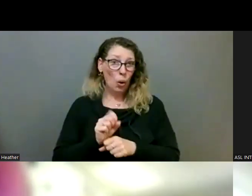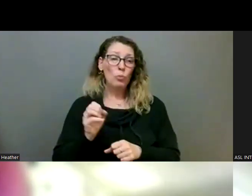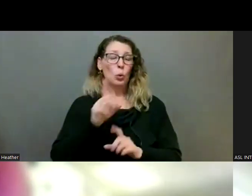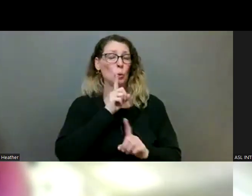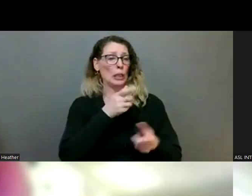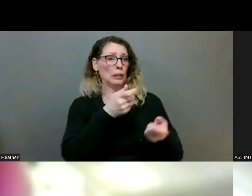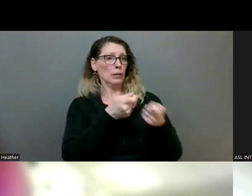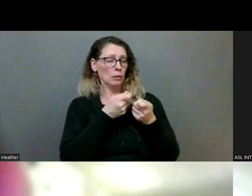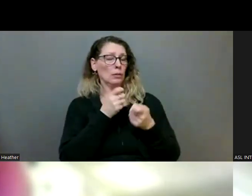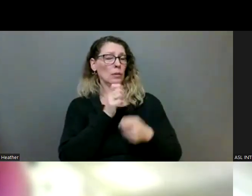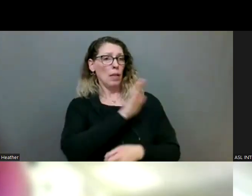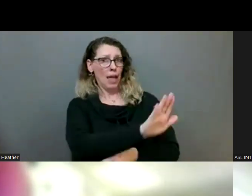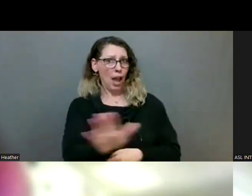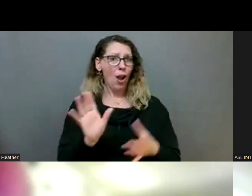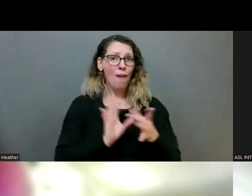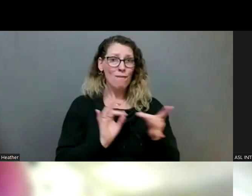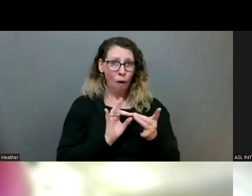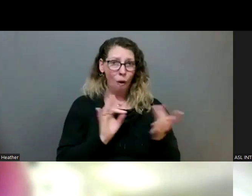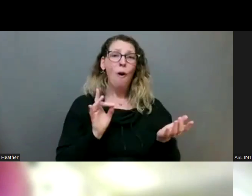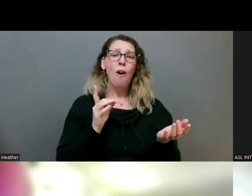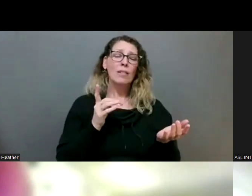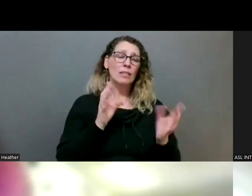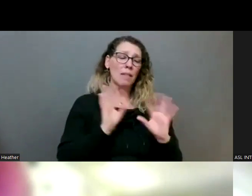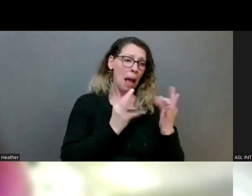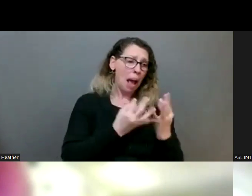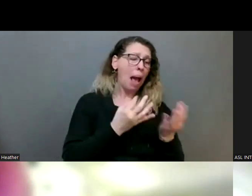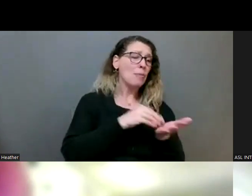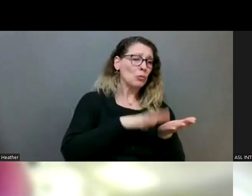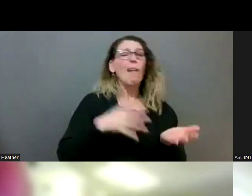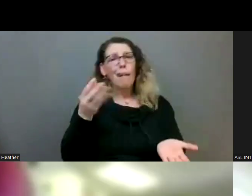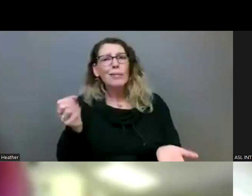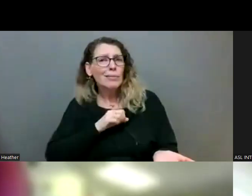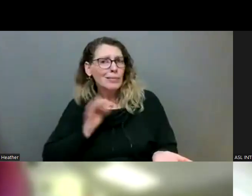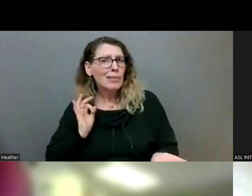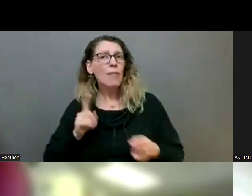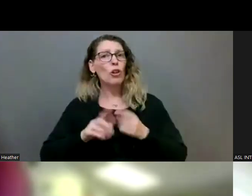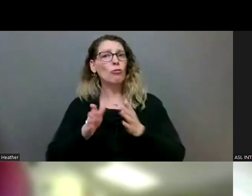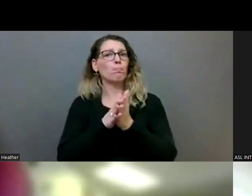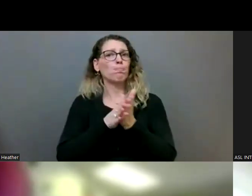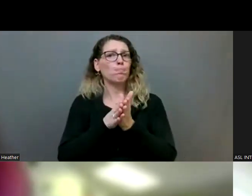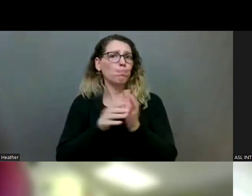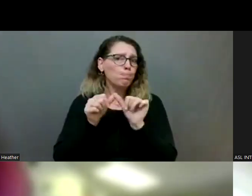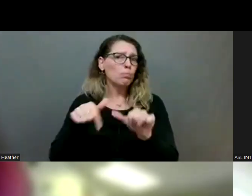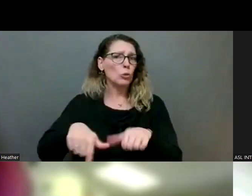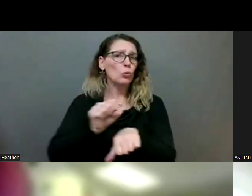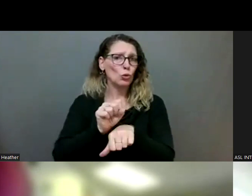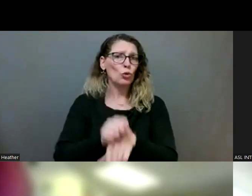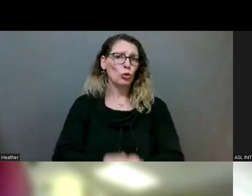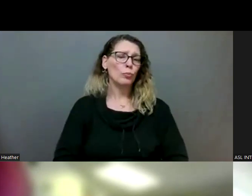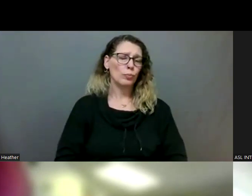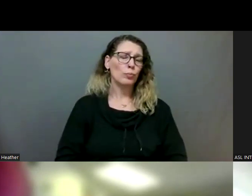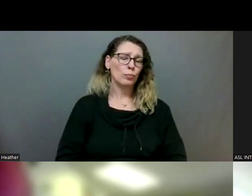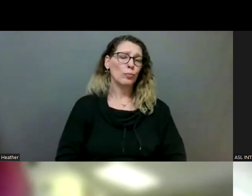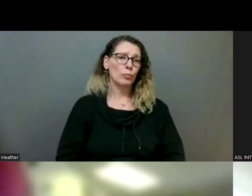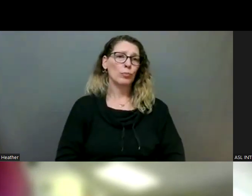of our Scholars and families and our staff to drive this work. Well said,